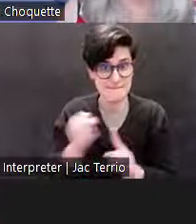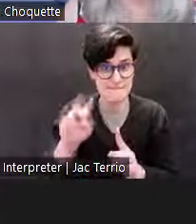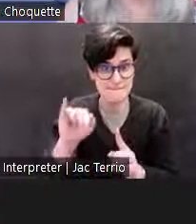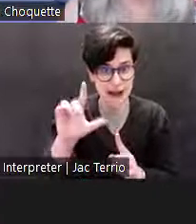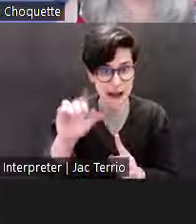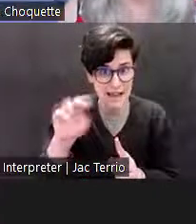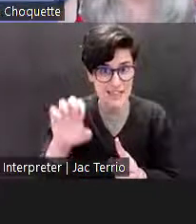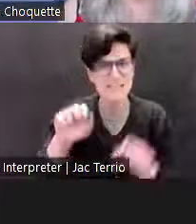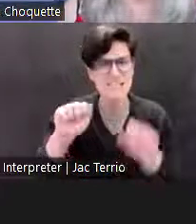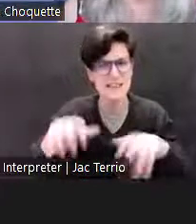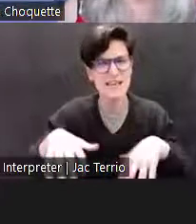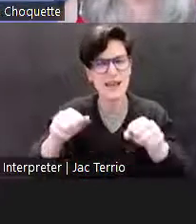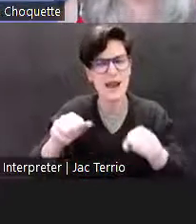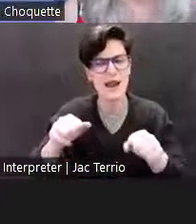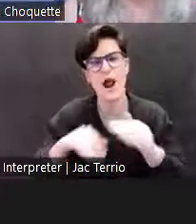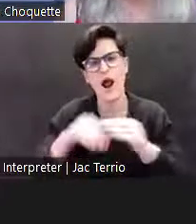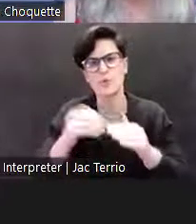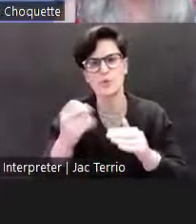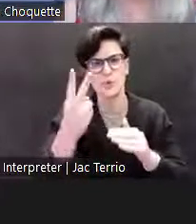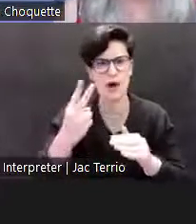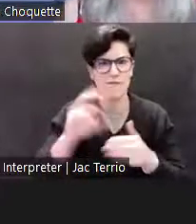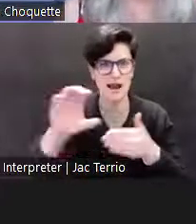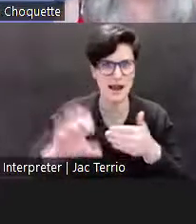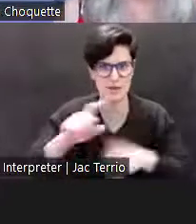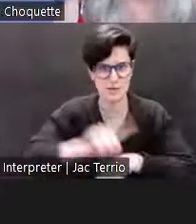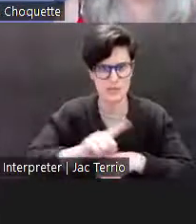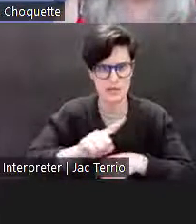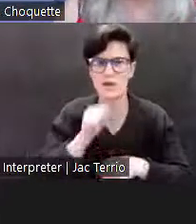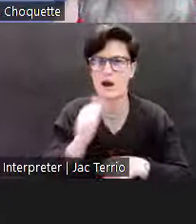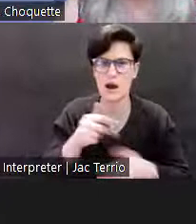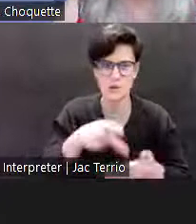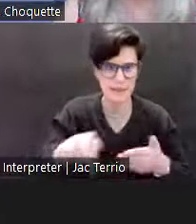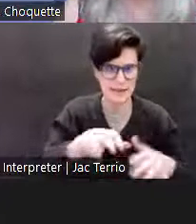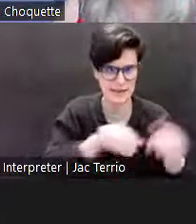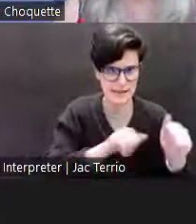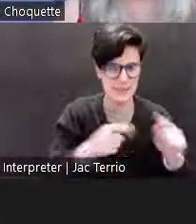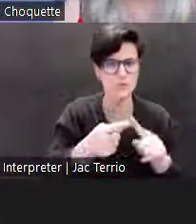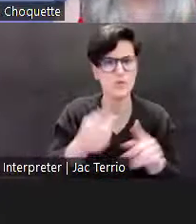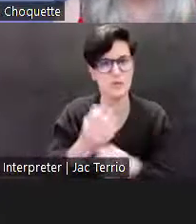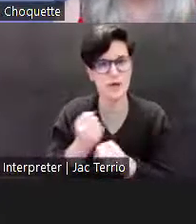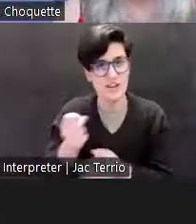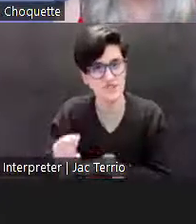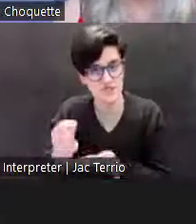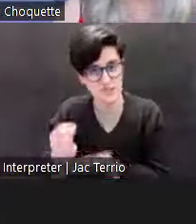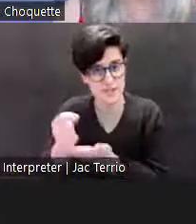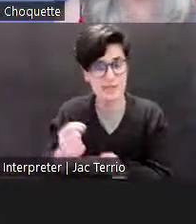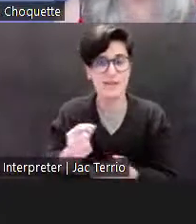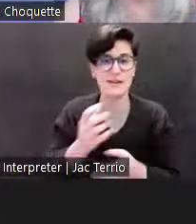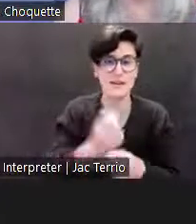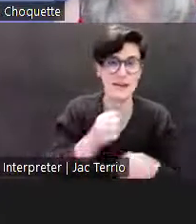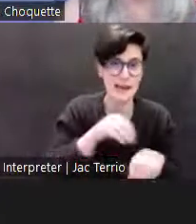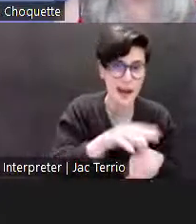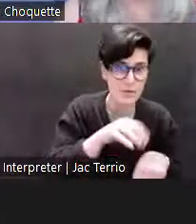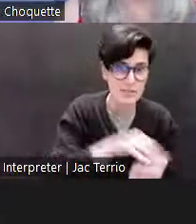leave to receive treatment, to receive counseling, to relocate, or to go to court for reasons